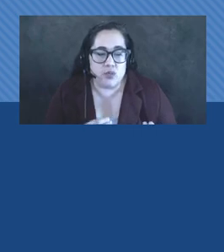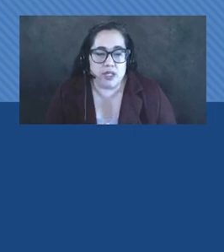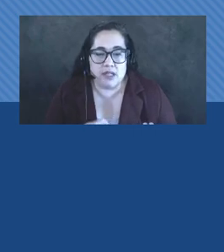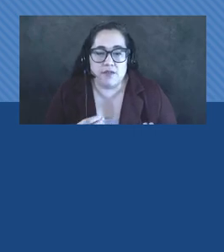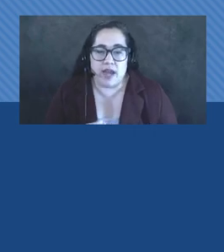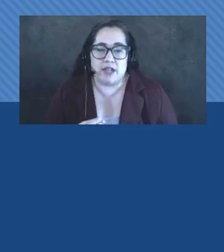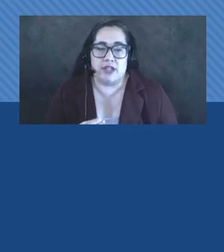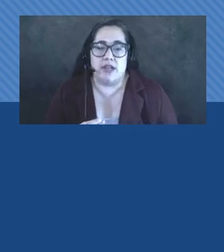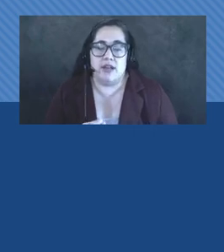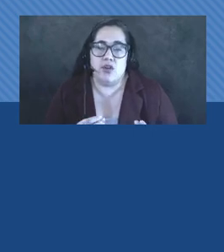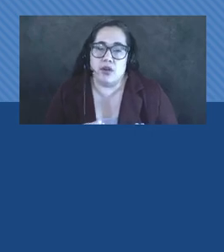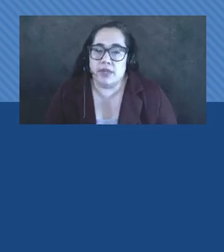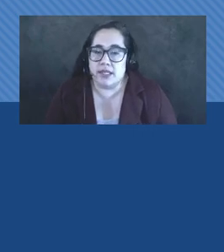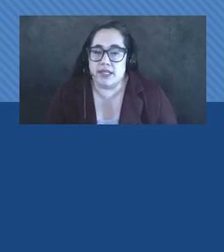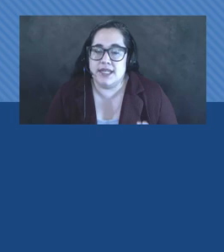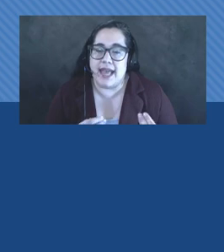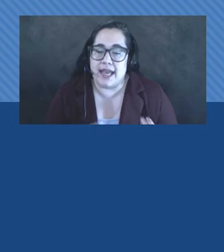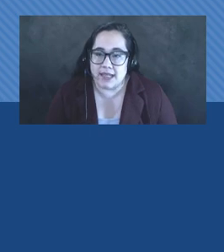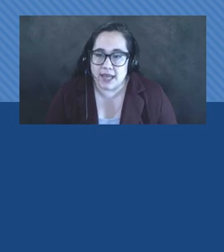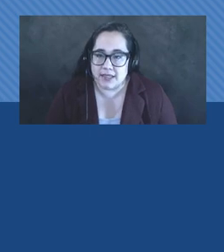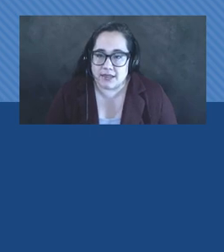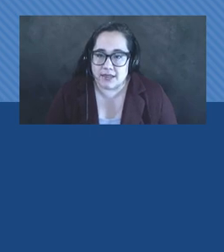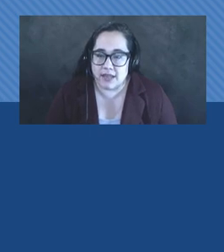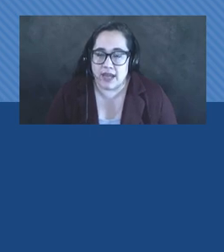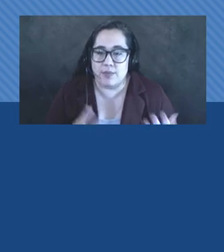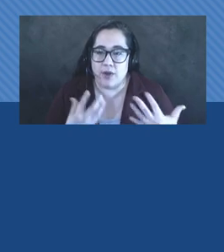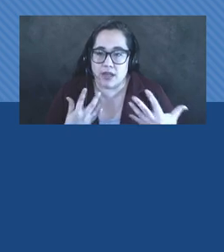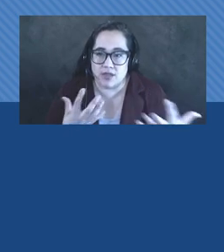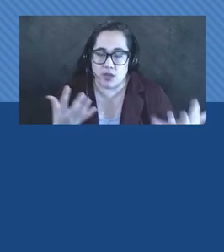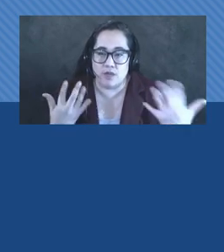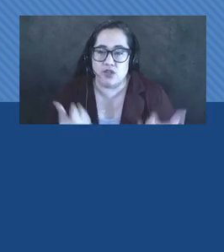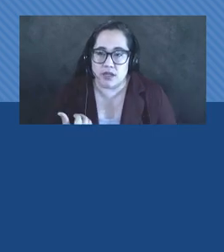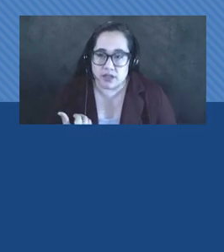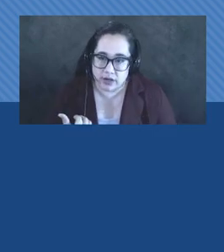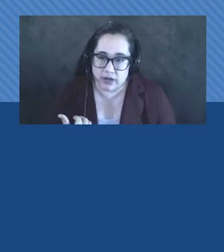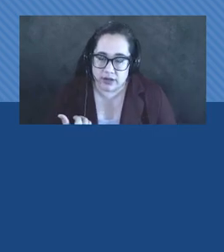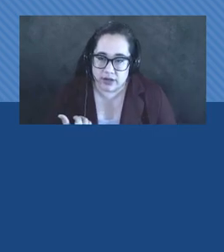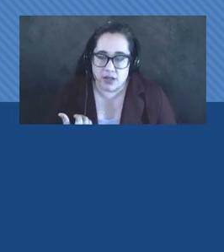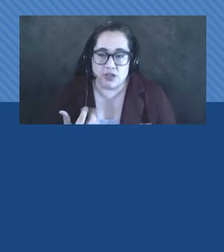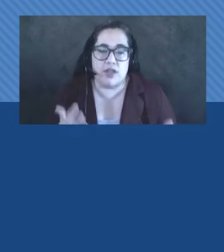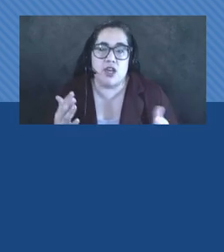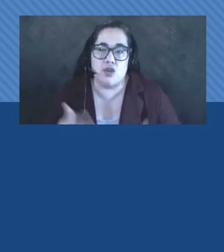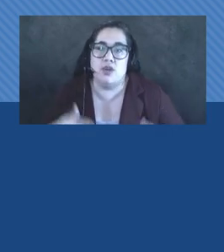really a factor in your ability to analyze and process what you've just heard so that you can